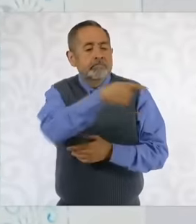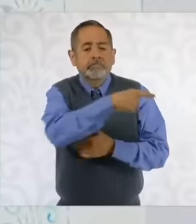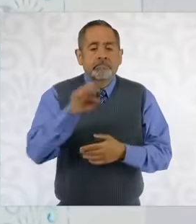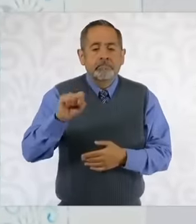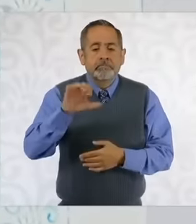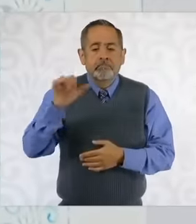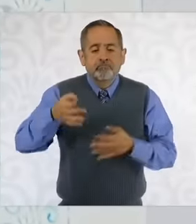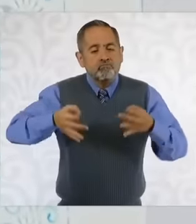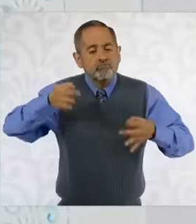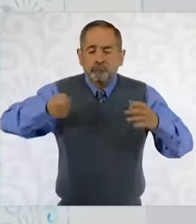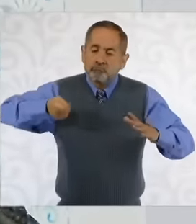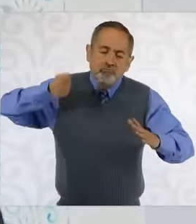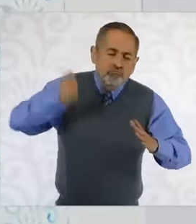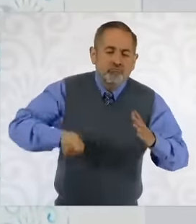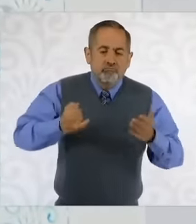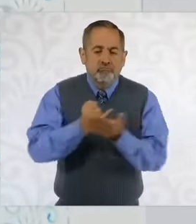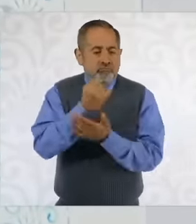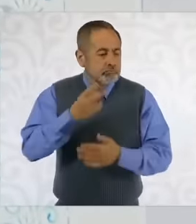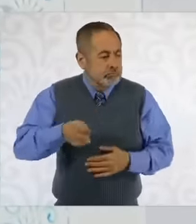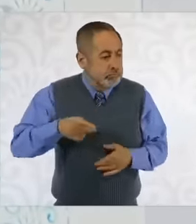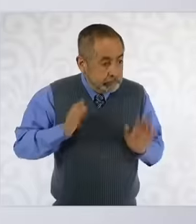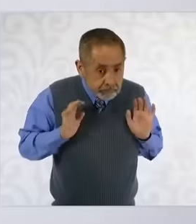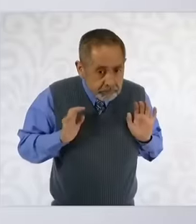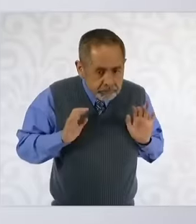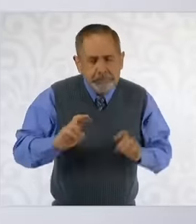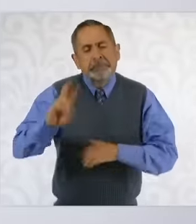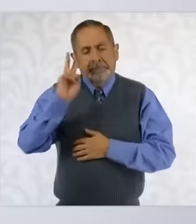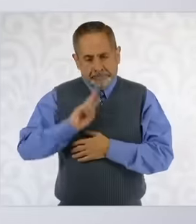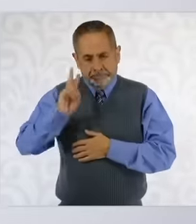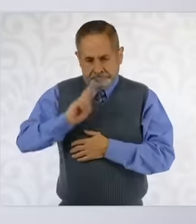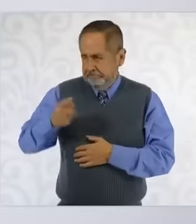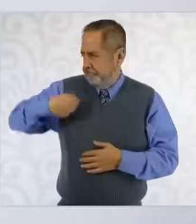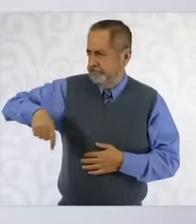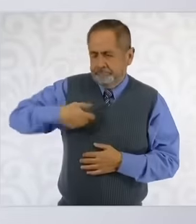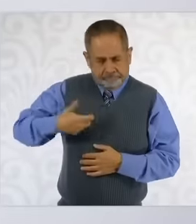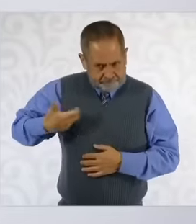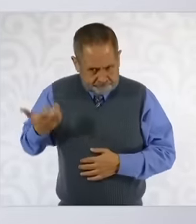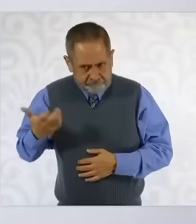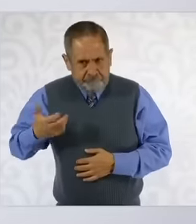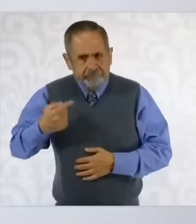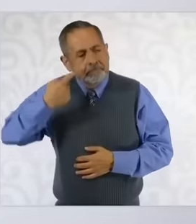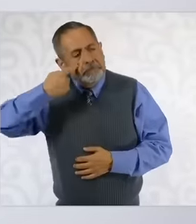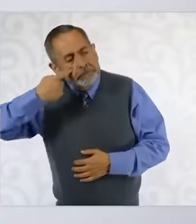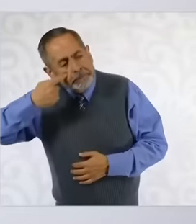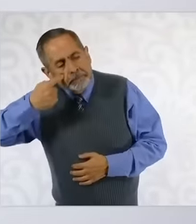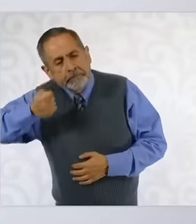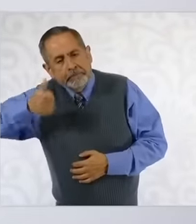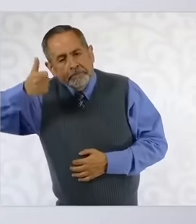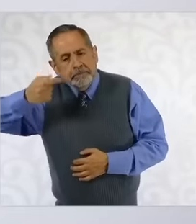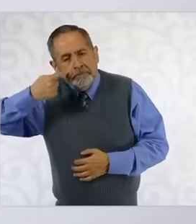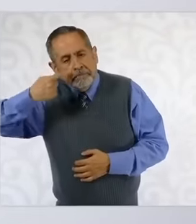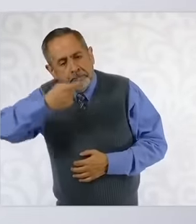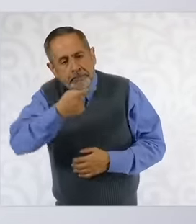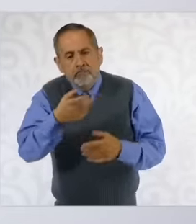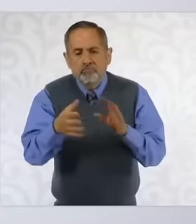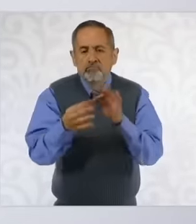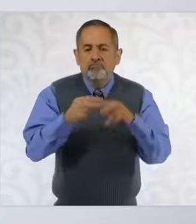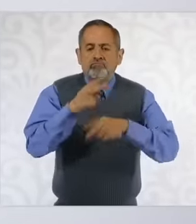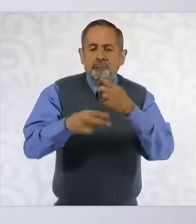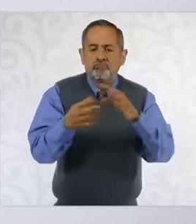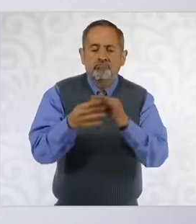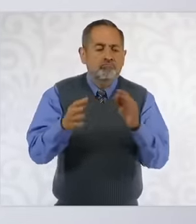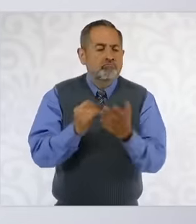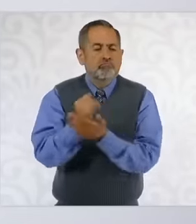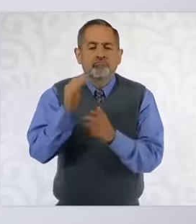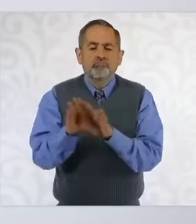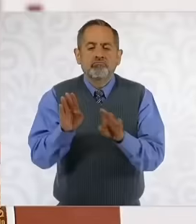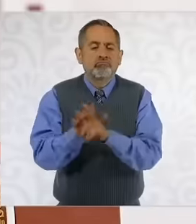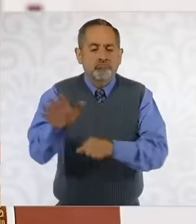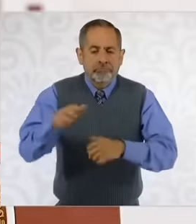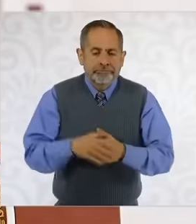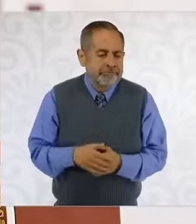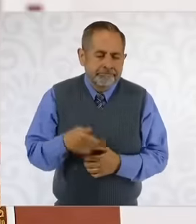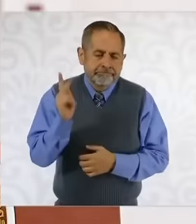the court makes the decision we will be able to decide or make a pl but let's not get ahead of ourselves